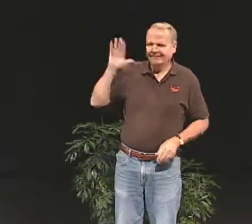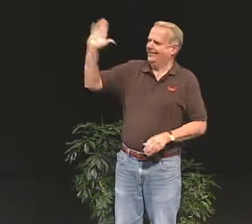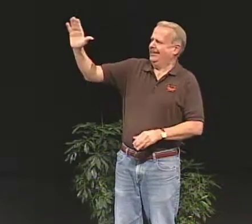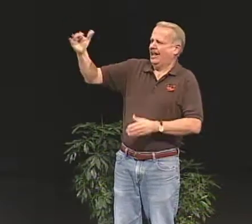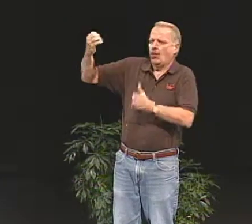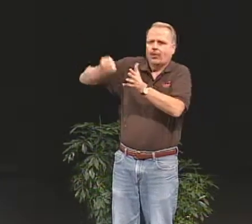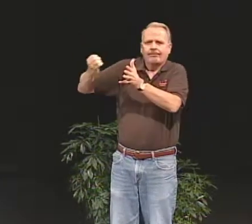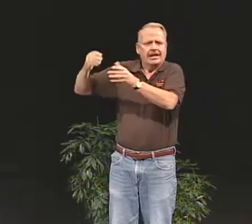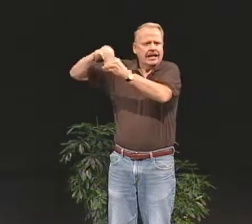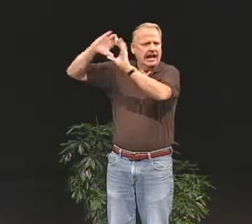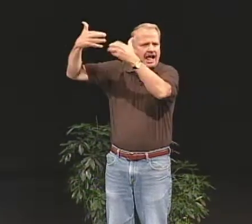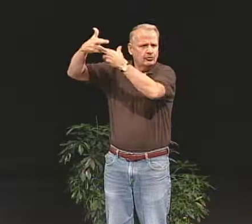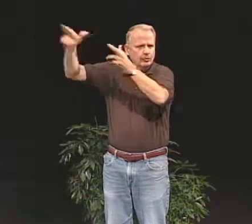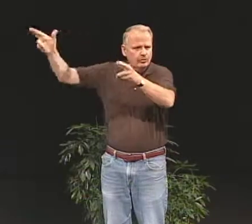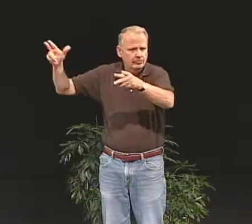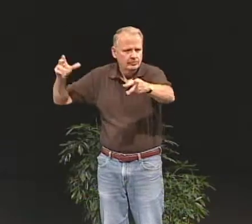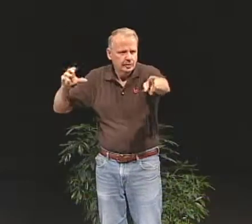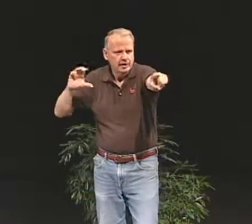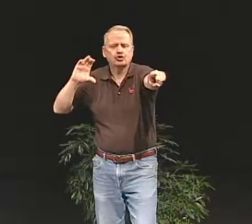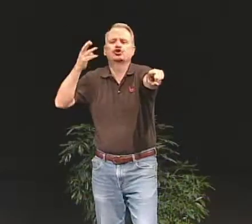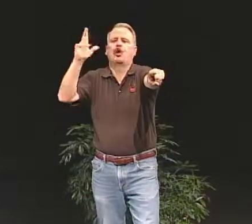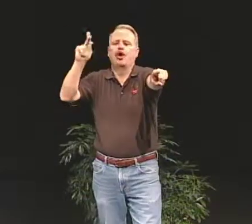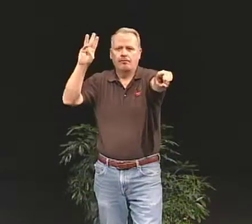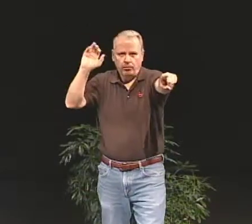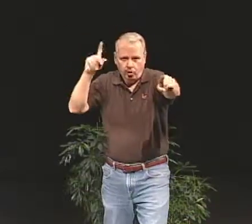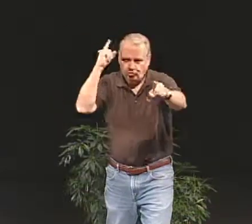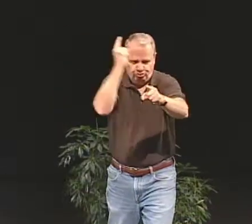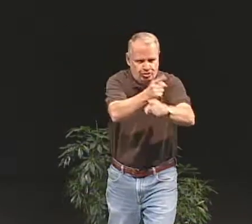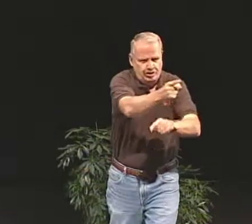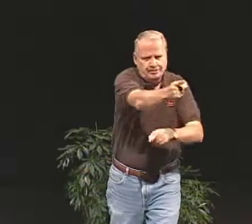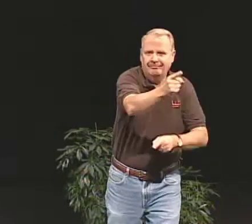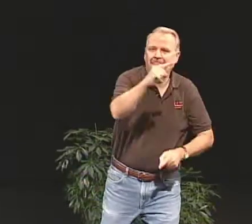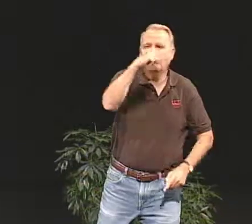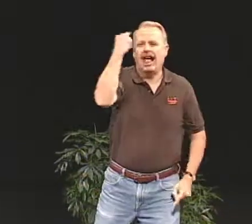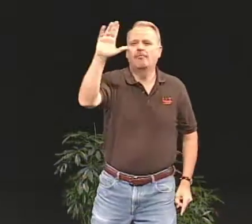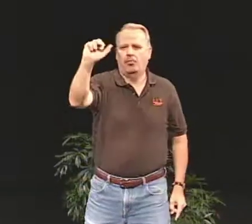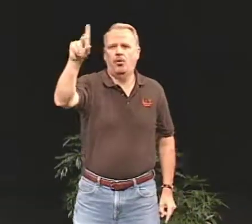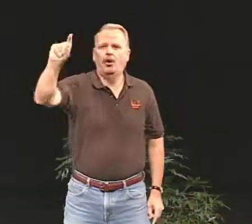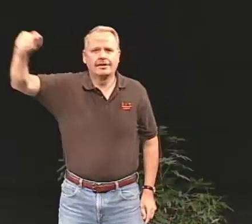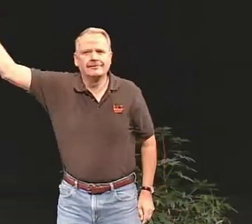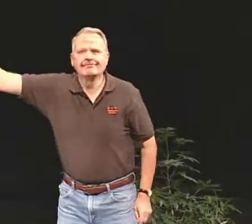What was the oldest technology that you can remember back in the days of the original classrooms?